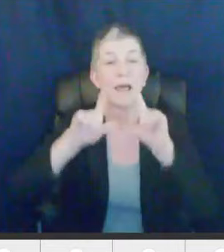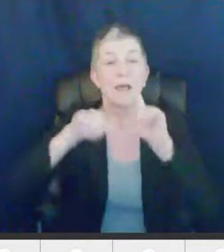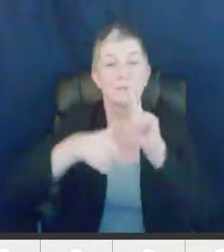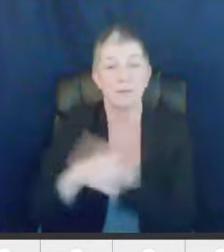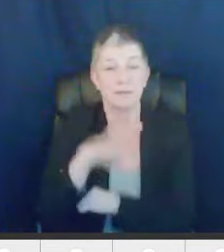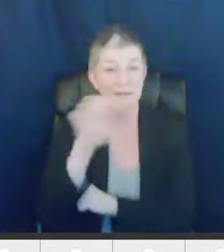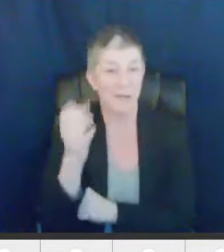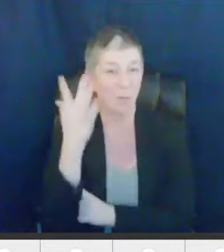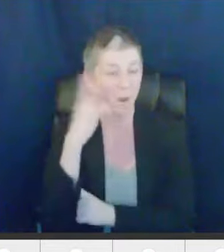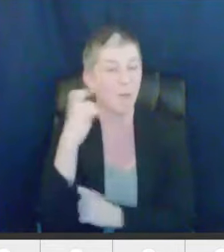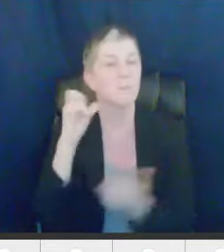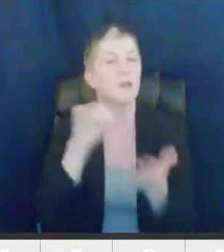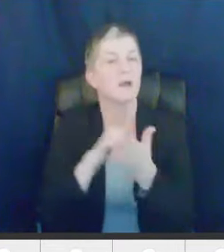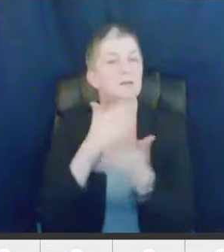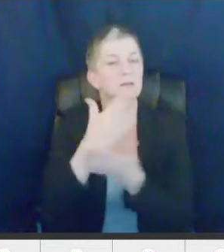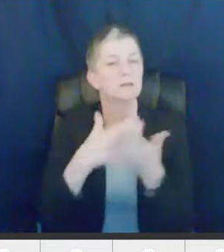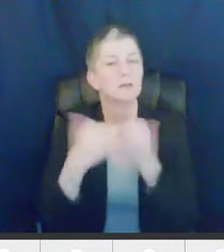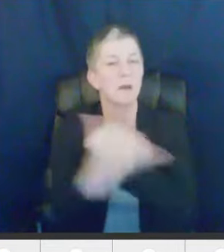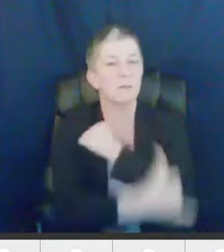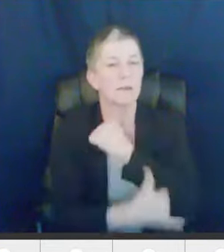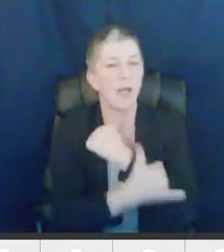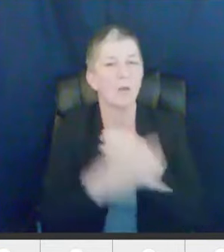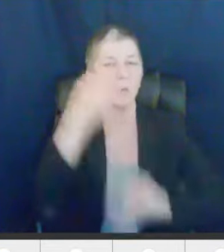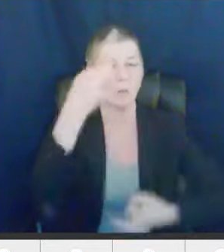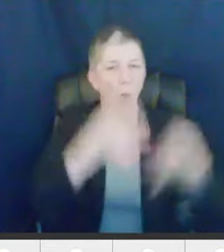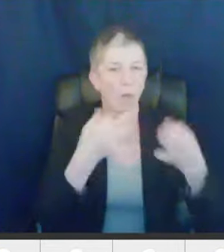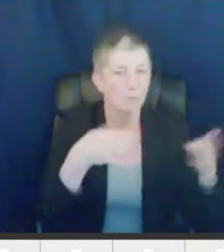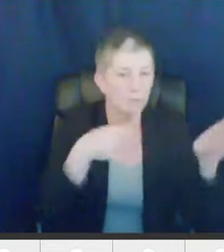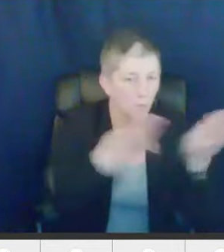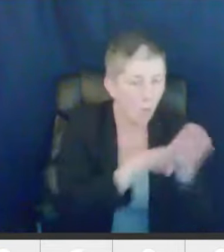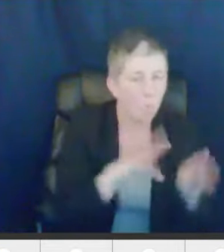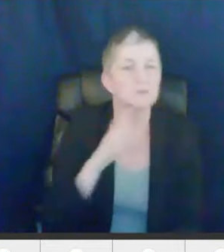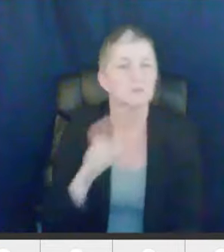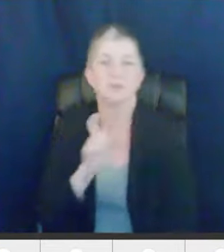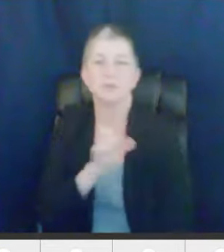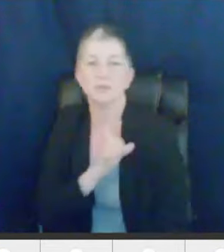to the closure of some county courthouses and sheriff offices a